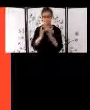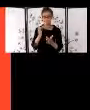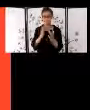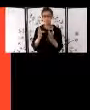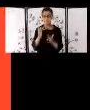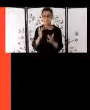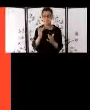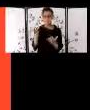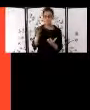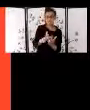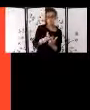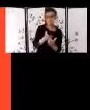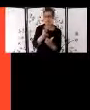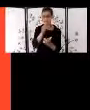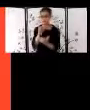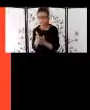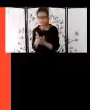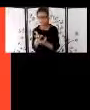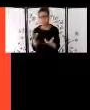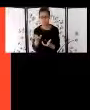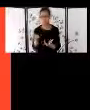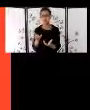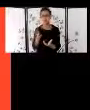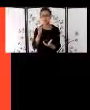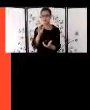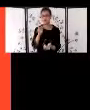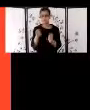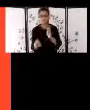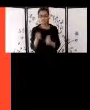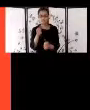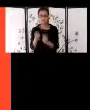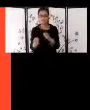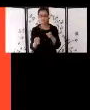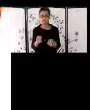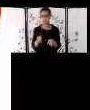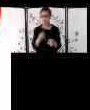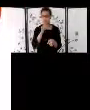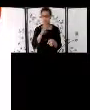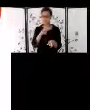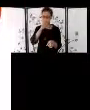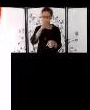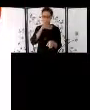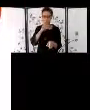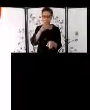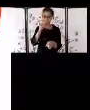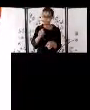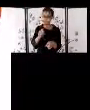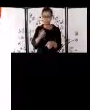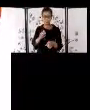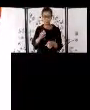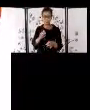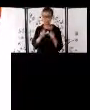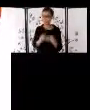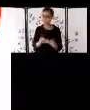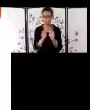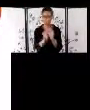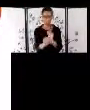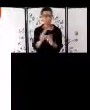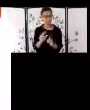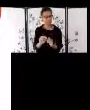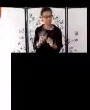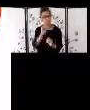process that is intended to be responsive. Next is a checklist of everything you’ll